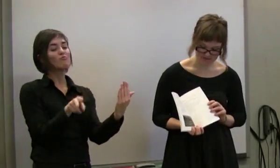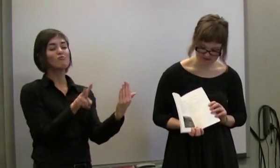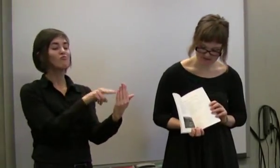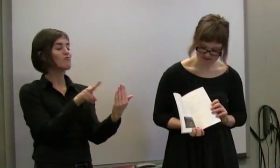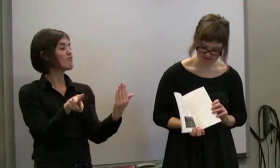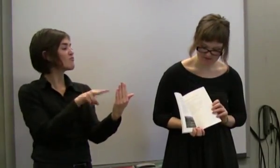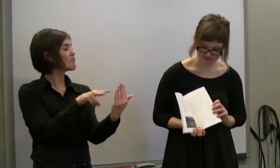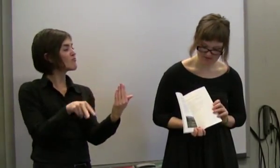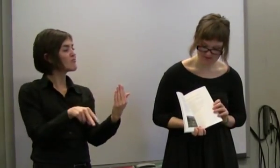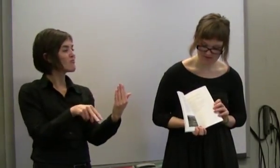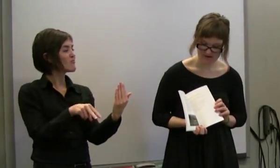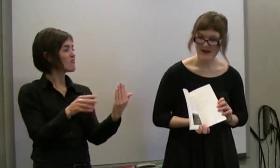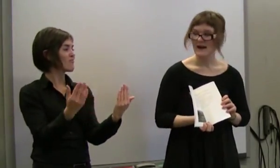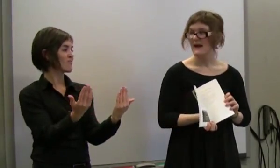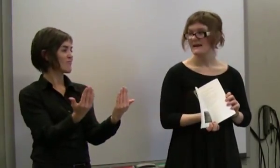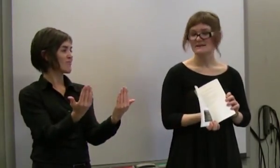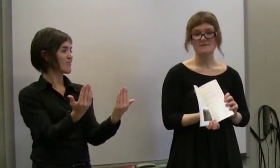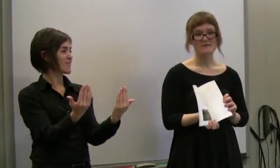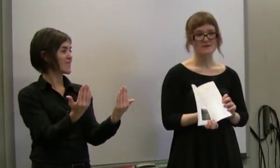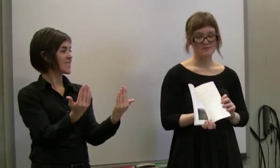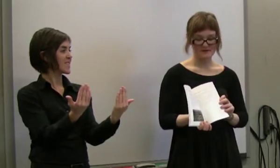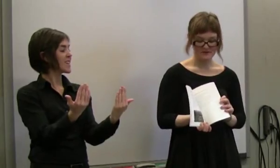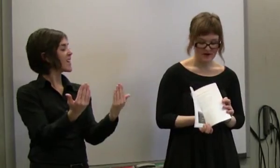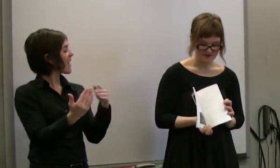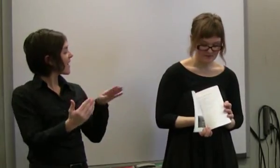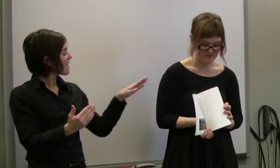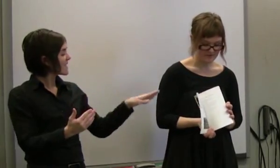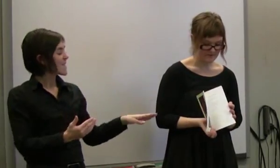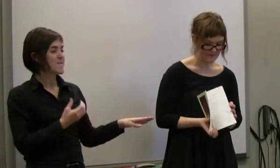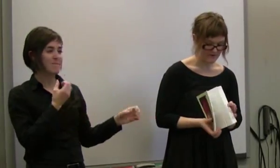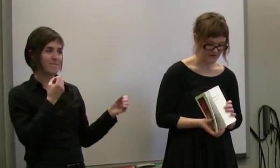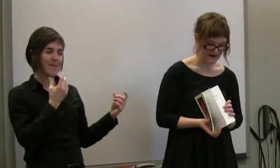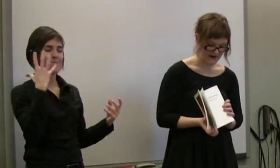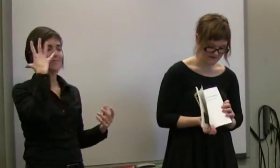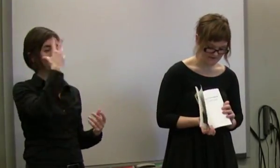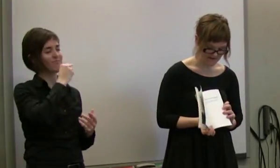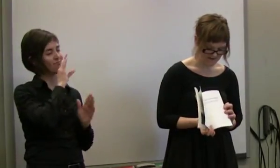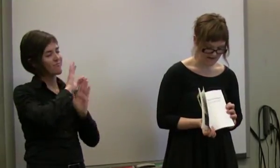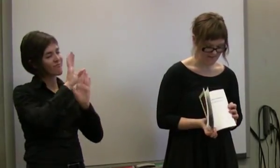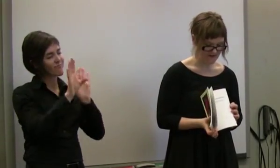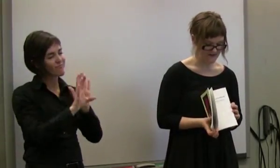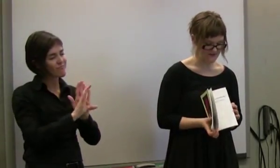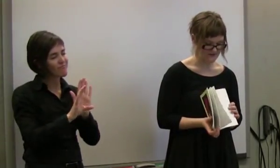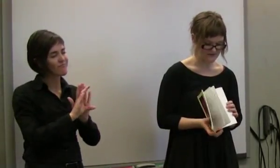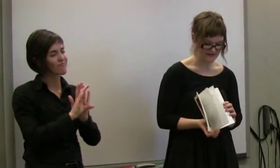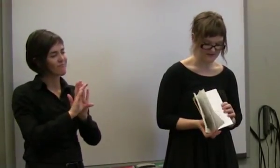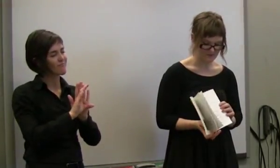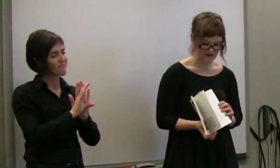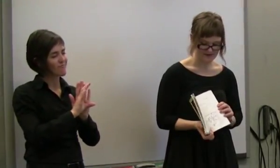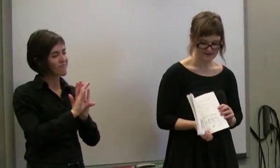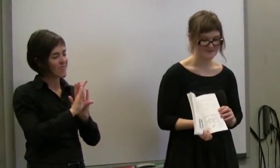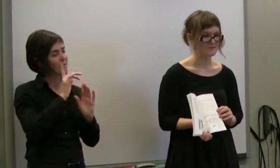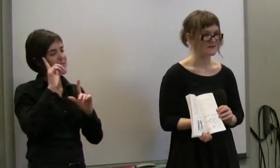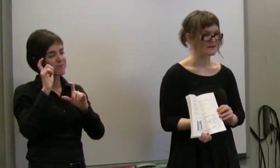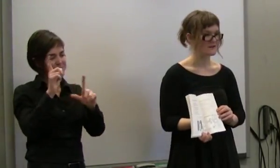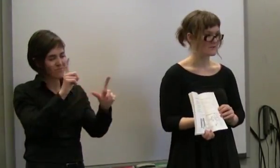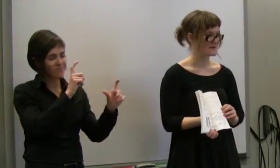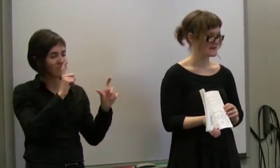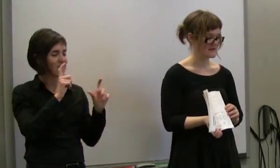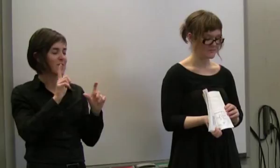both languages. It has lots of beautiful pictures.